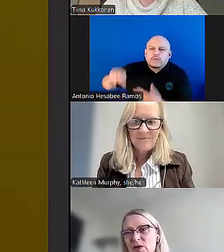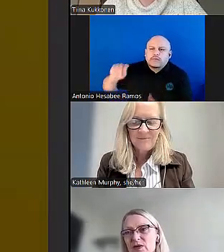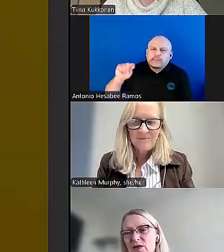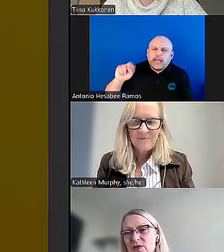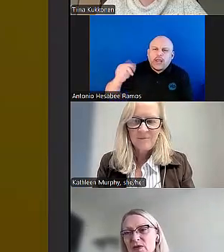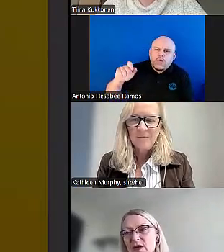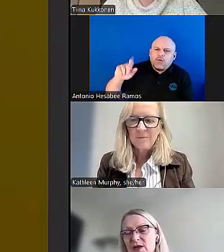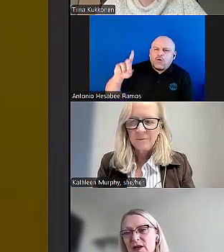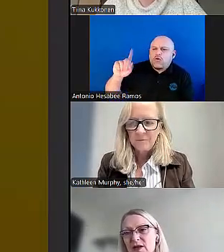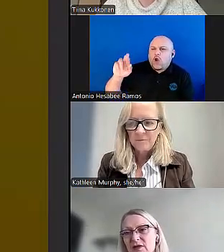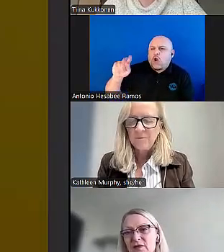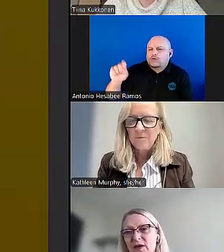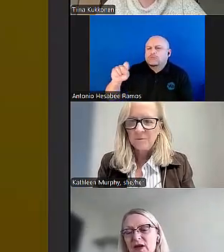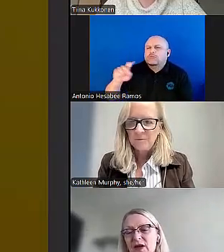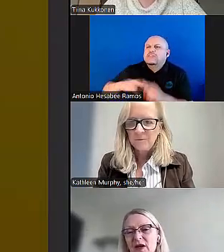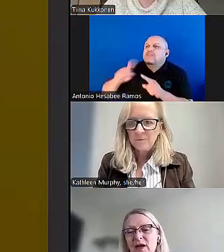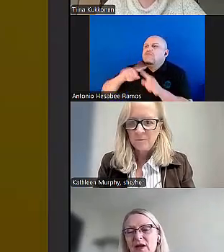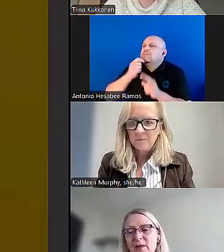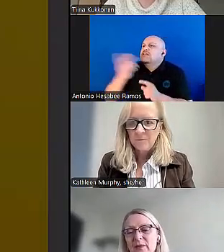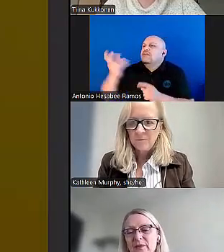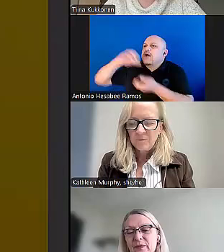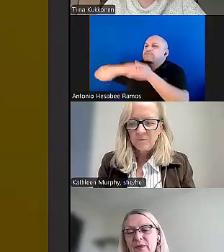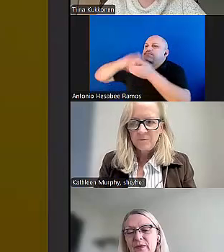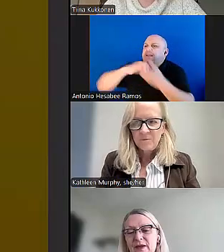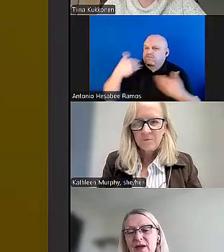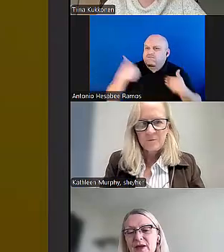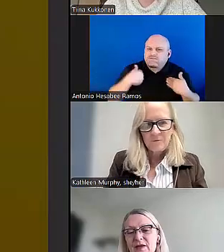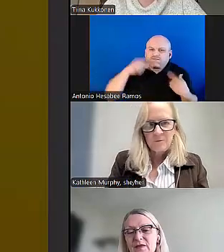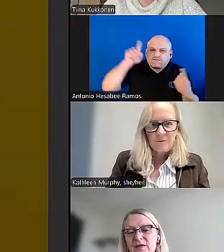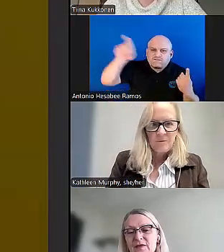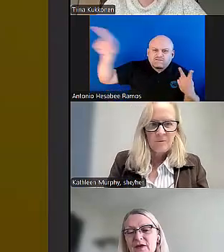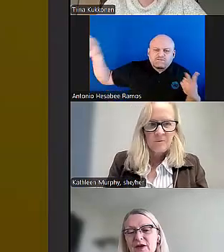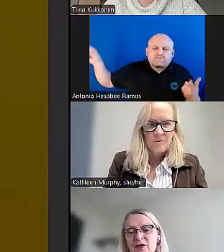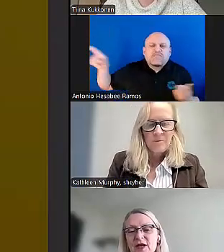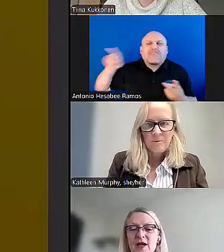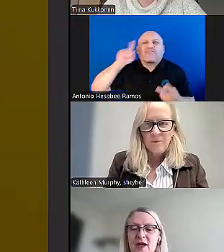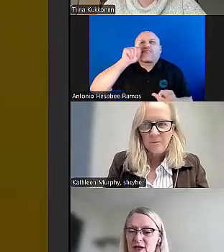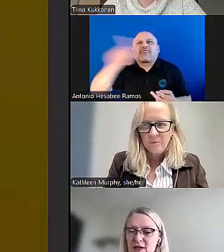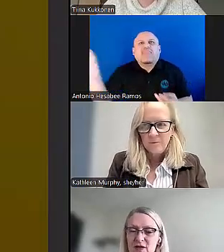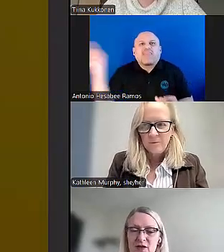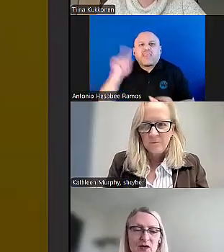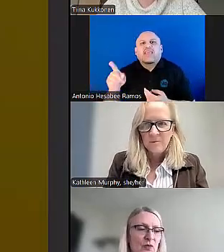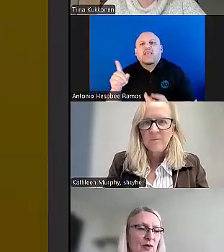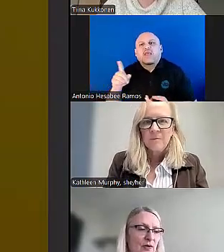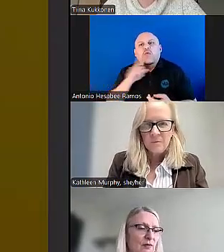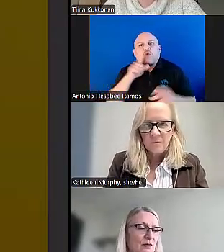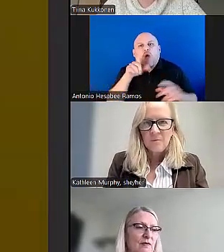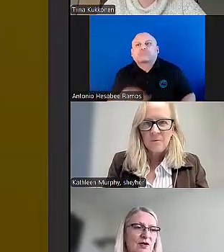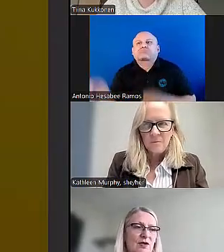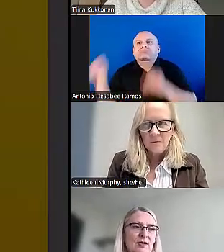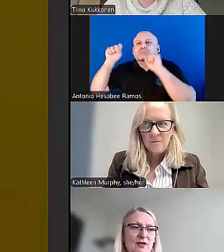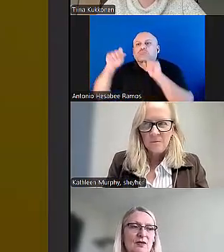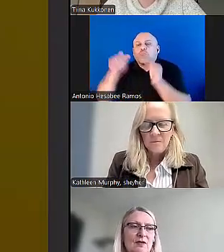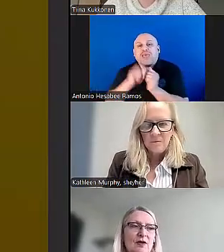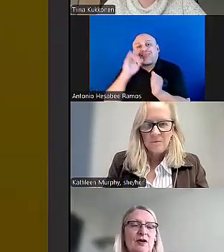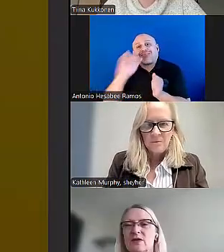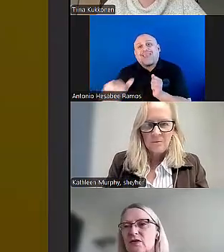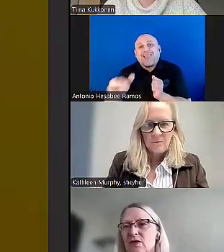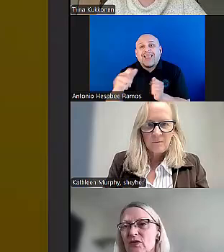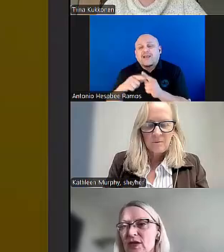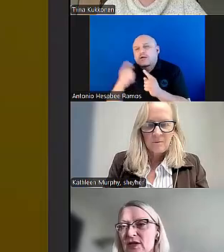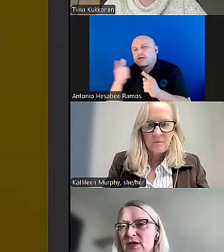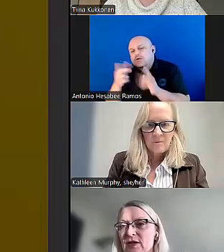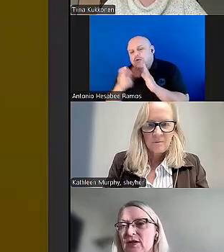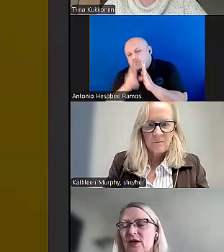partnerships that they've undertaken. So with the Re•Vision: The Centre for Art and Social Justice